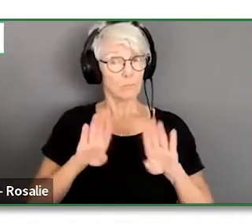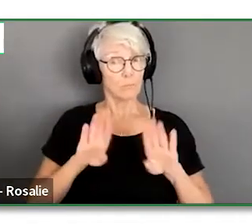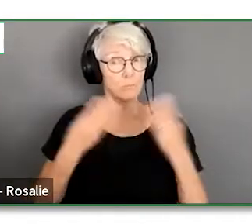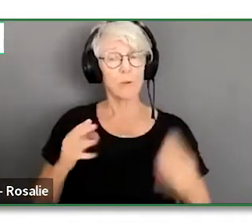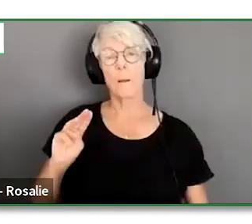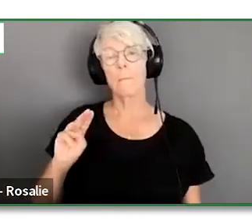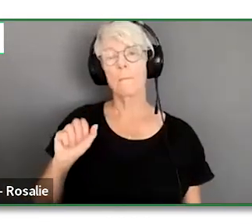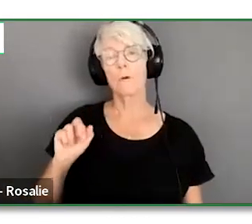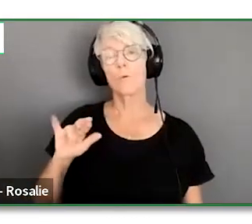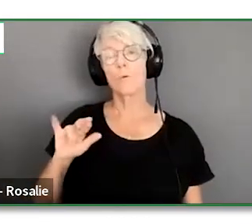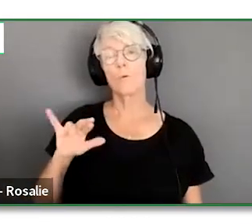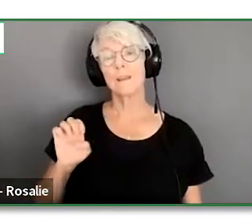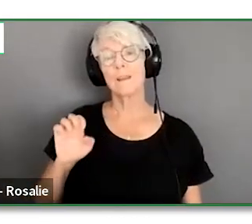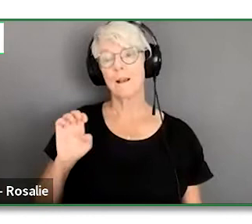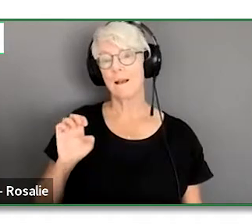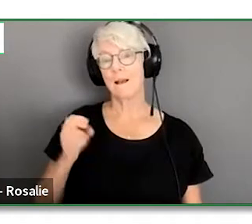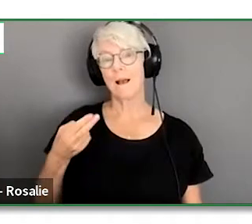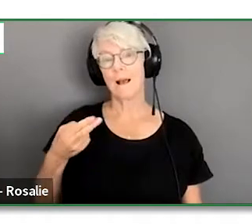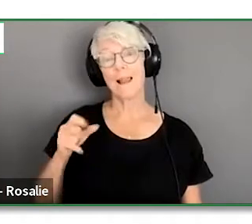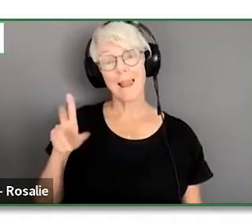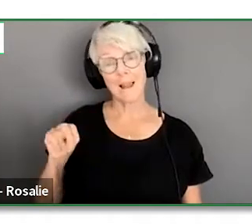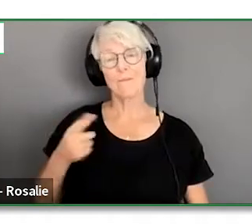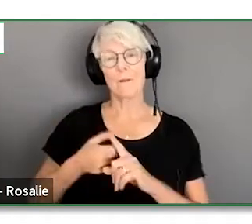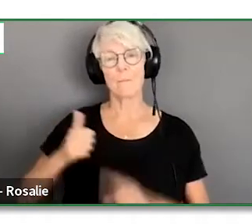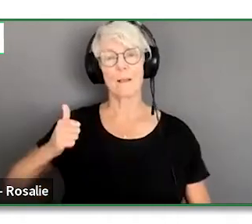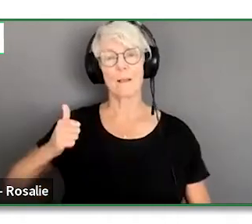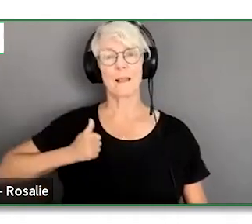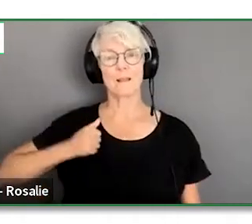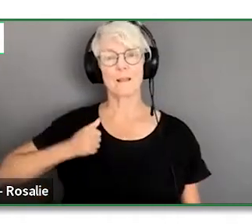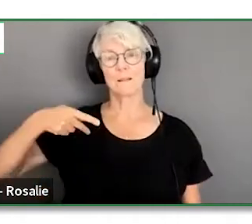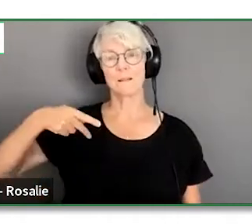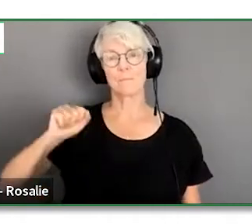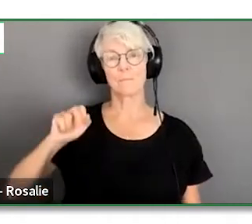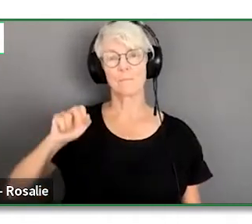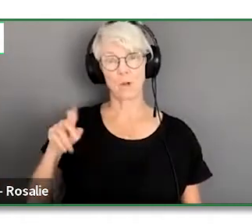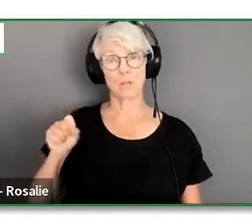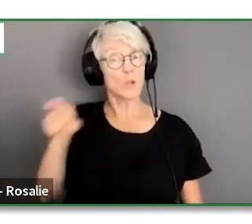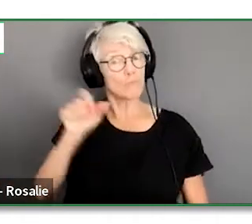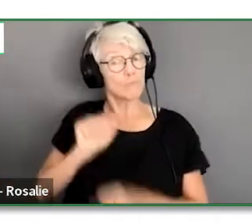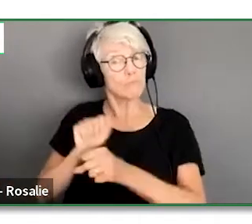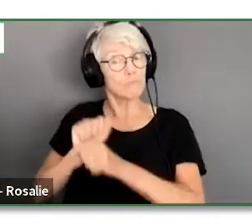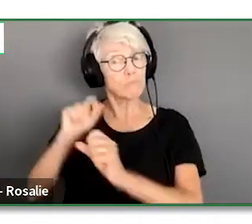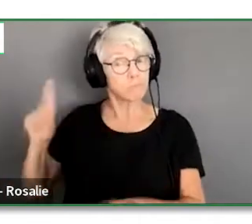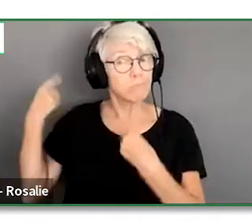who is here from Parks Canada. Marie-Hélène has been with Parks Canada since 2015